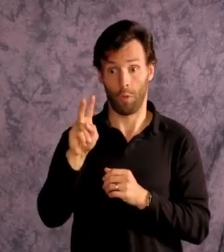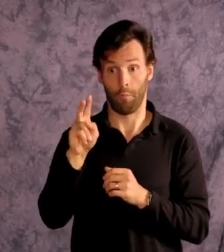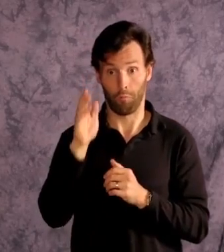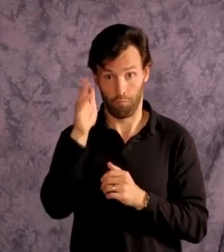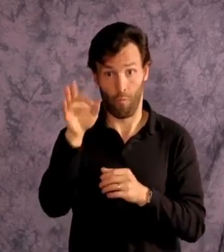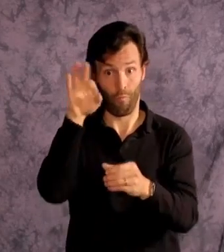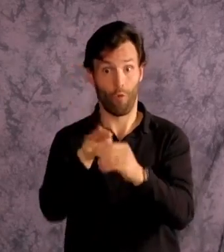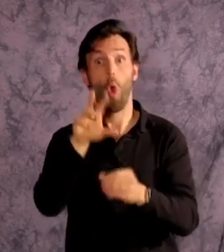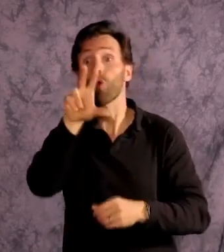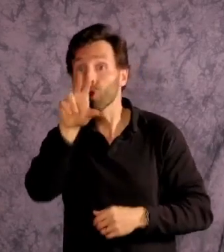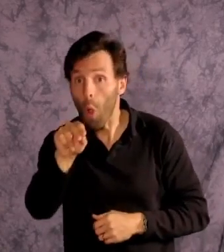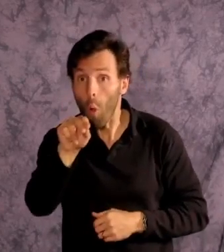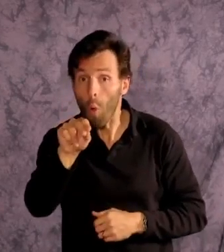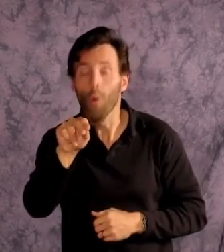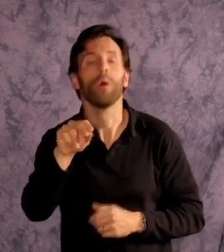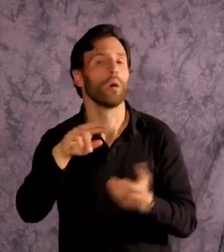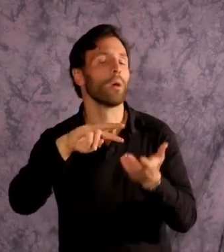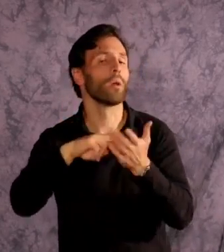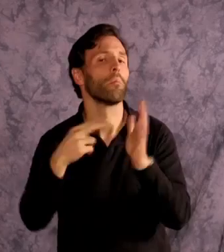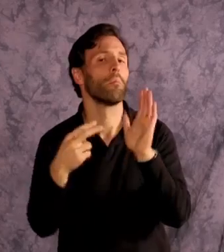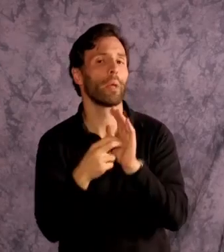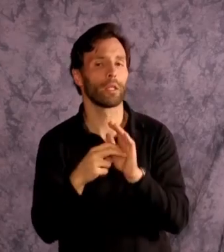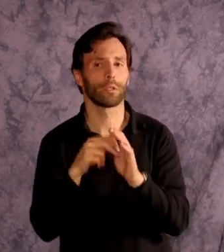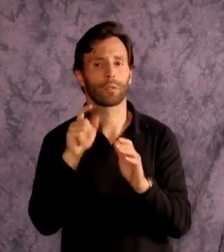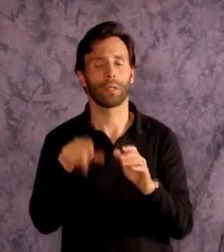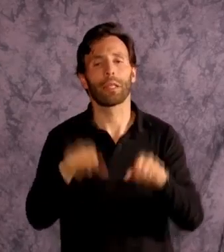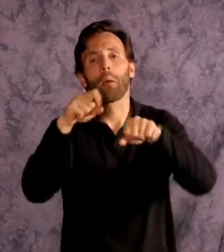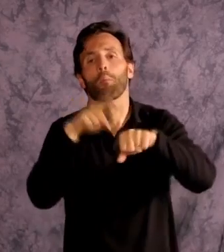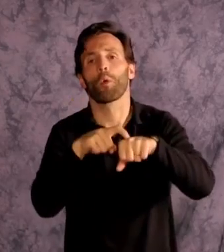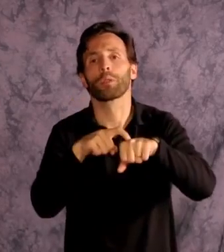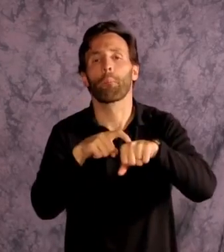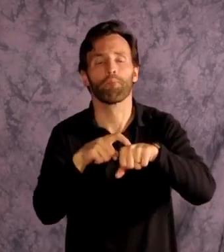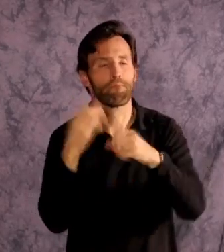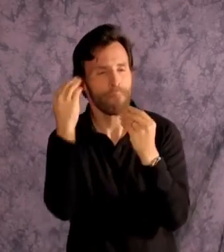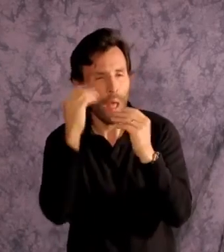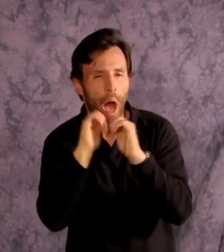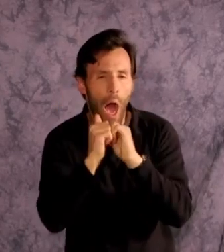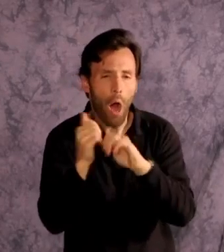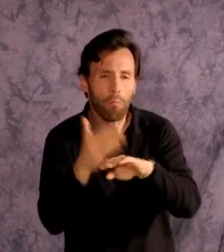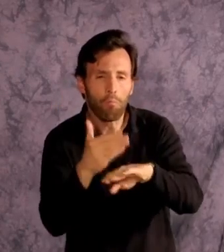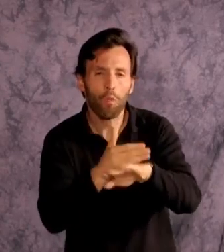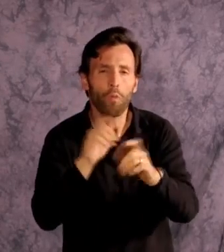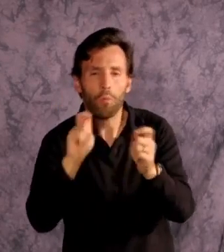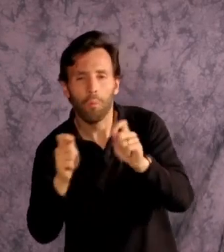Voting "No" in November means choosing